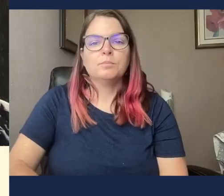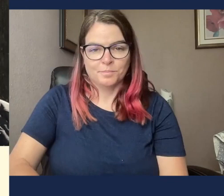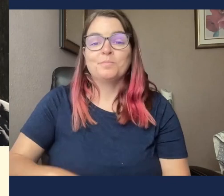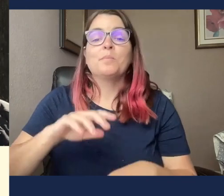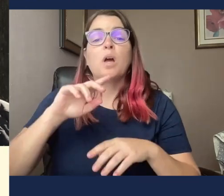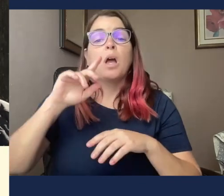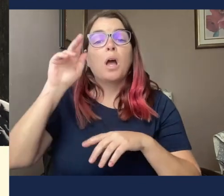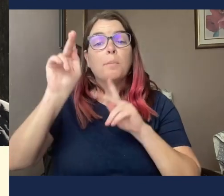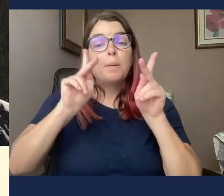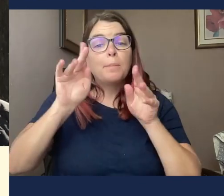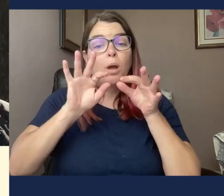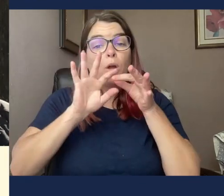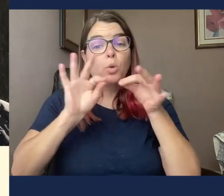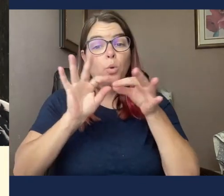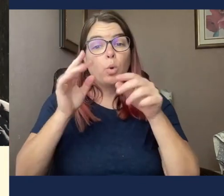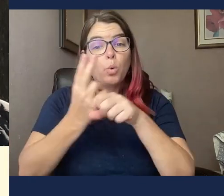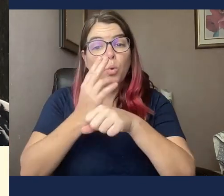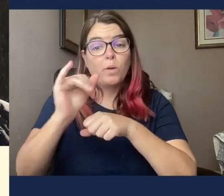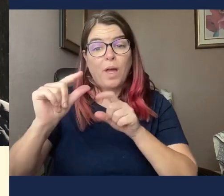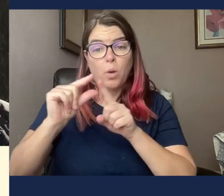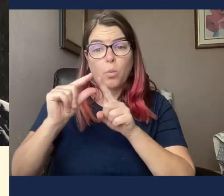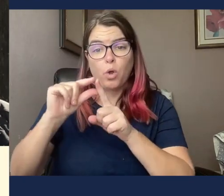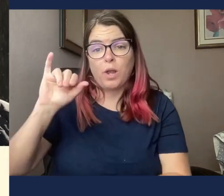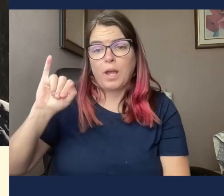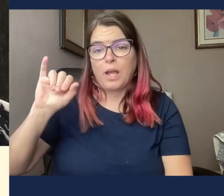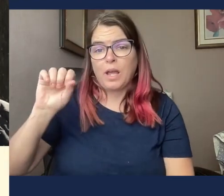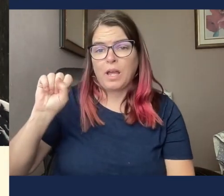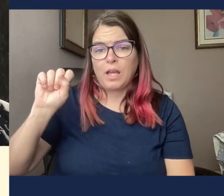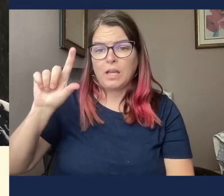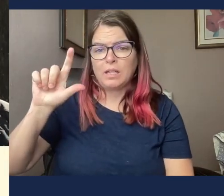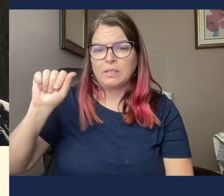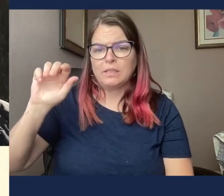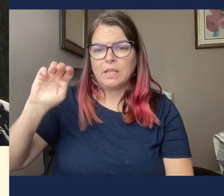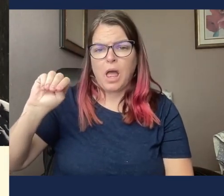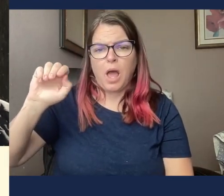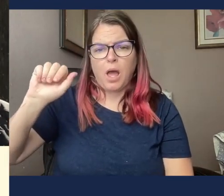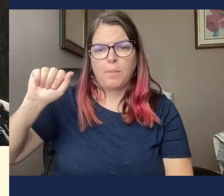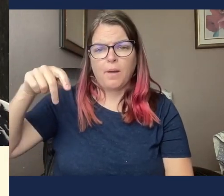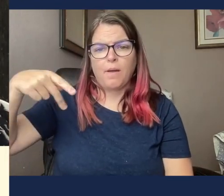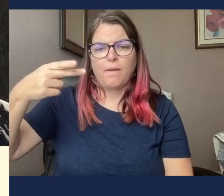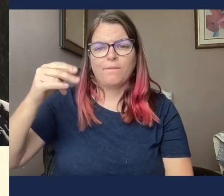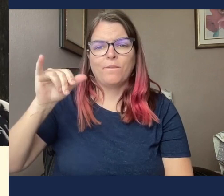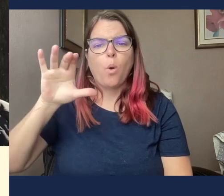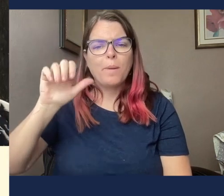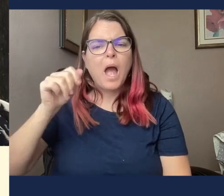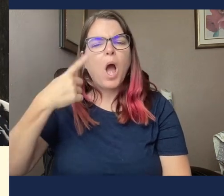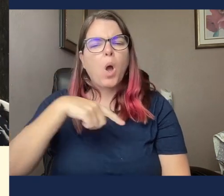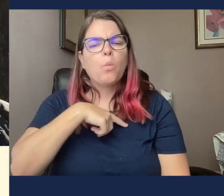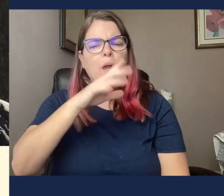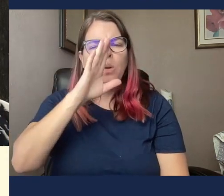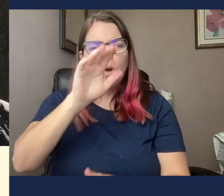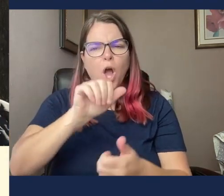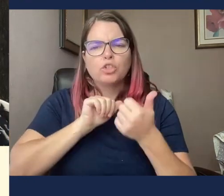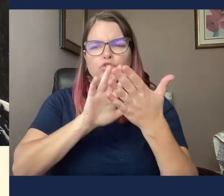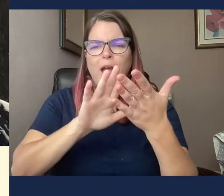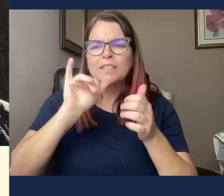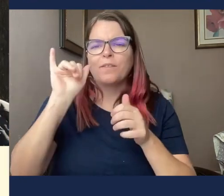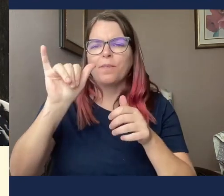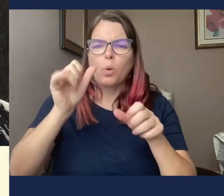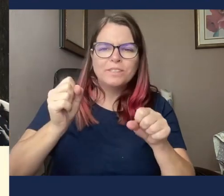character to better oneself and the world around them. Some of the values that are promoted by Islam is -- I'll just -- what